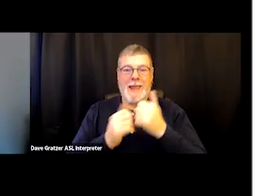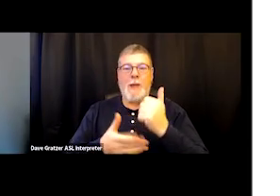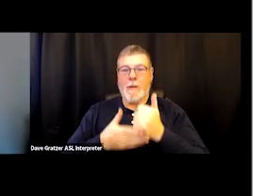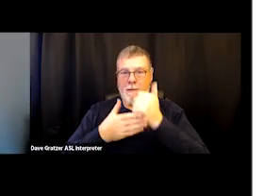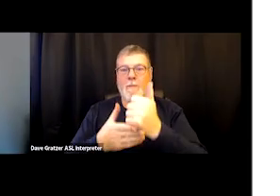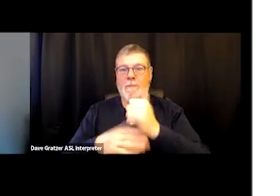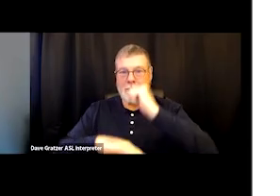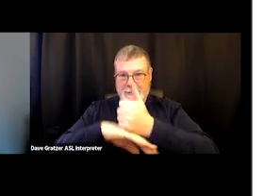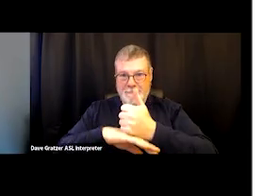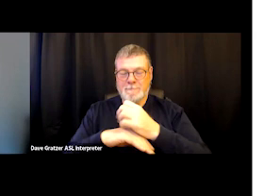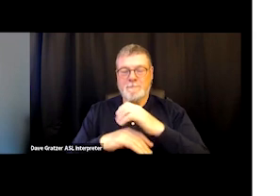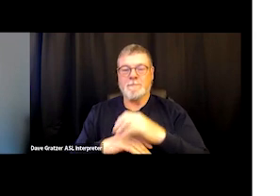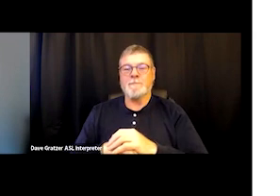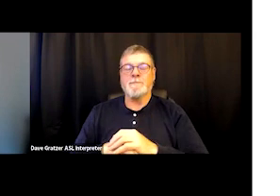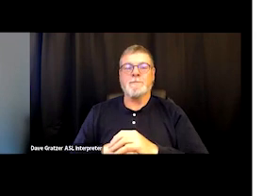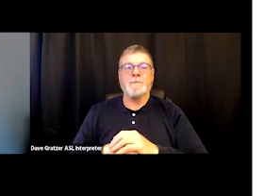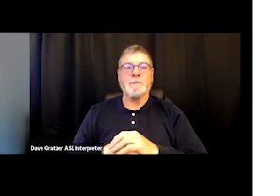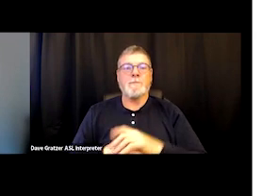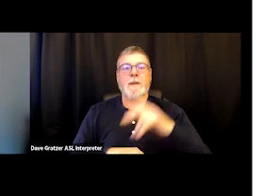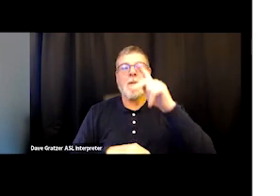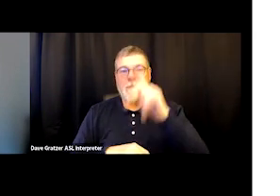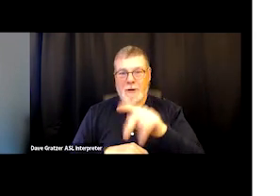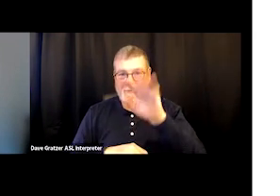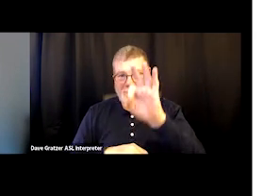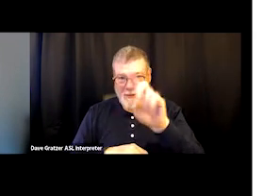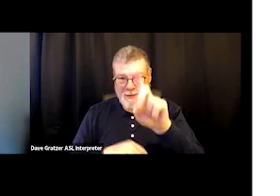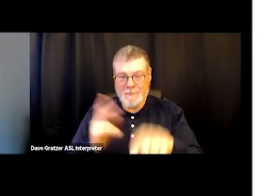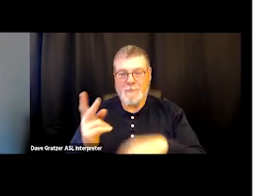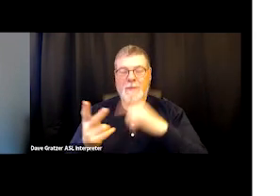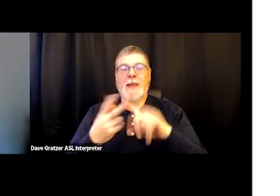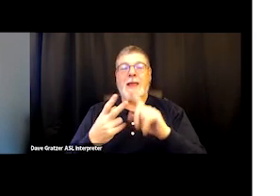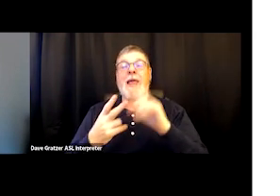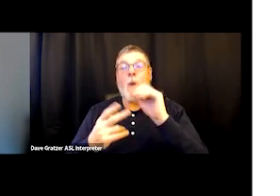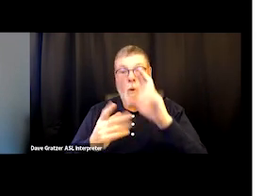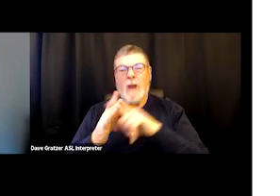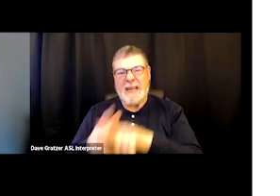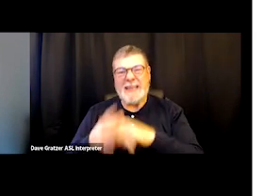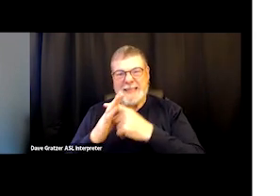their protective filing date online by starting or initiating that online disability application.